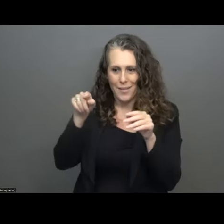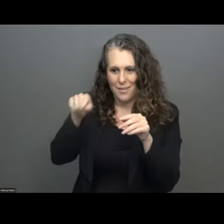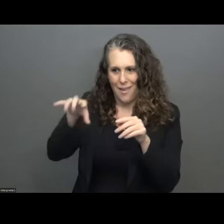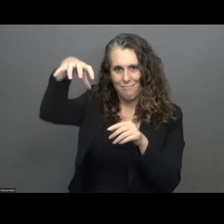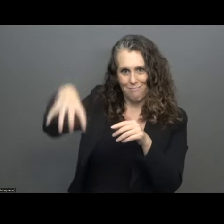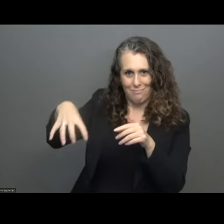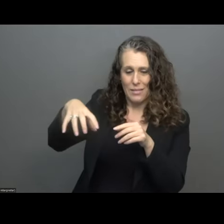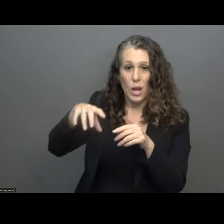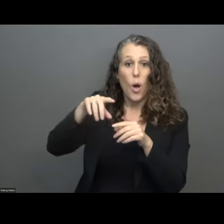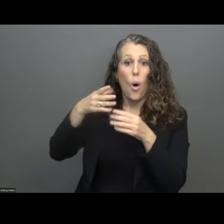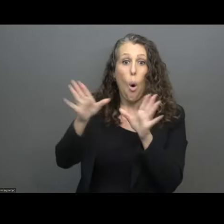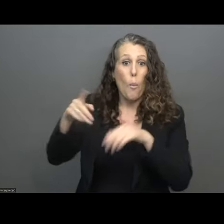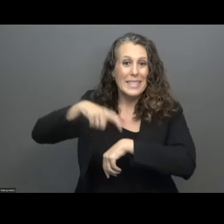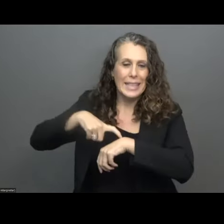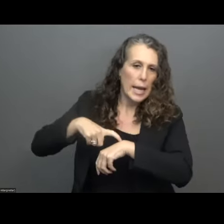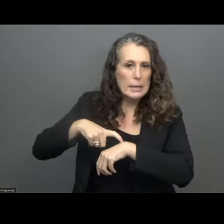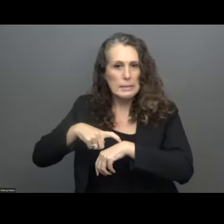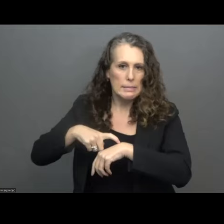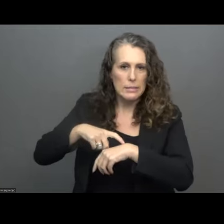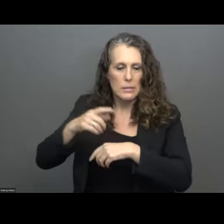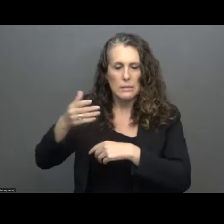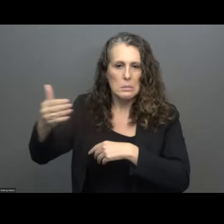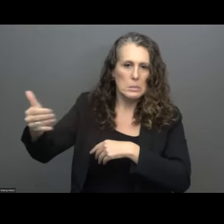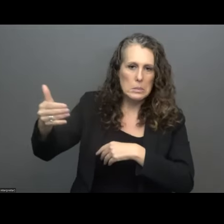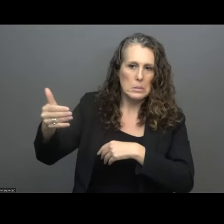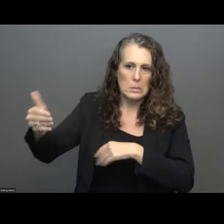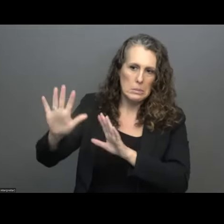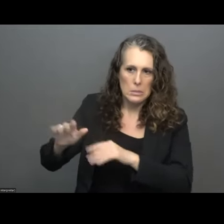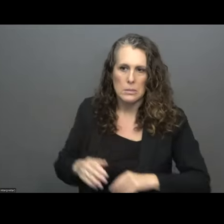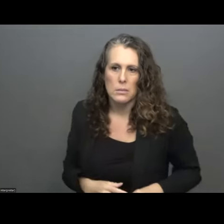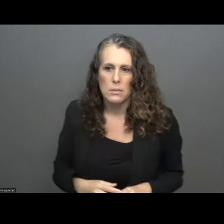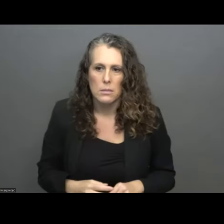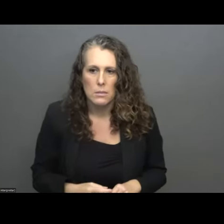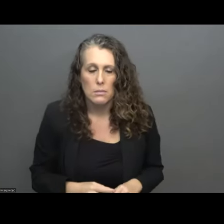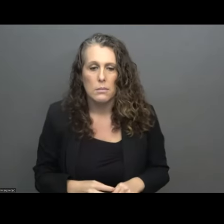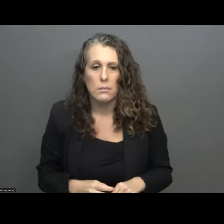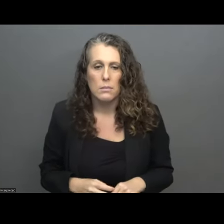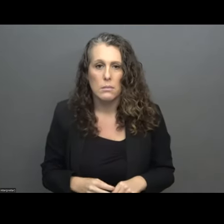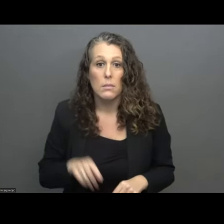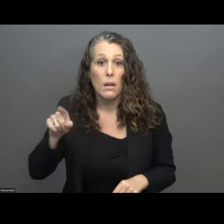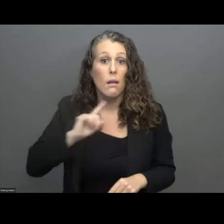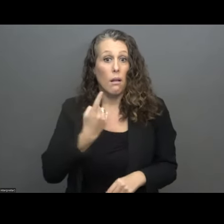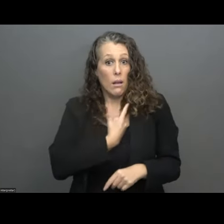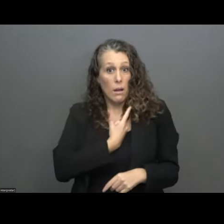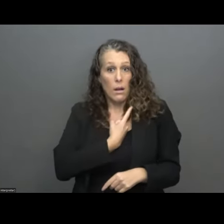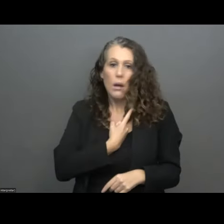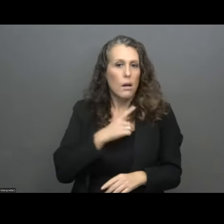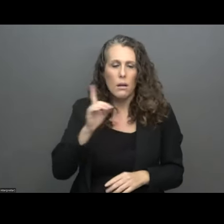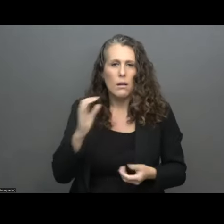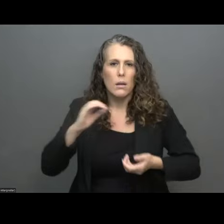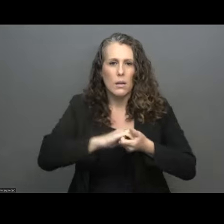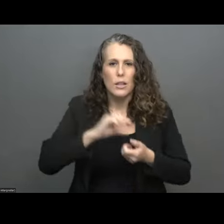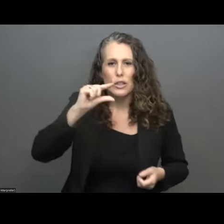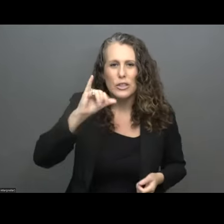09:52:05 And we've been working on education in collaboration with gi said, which is a